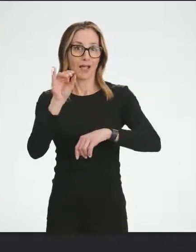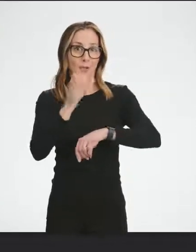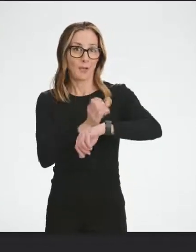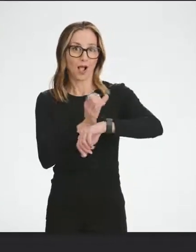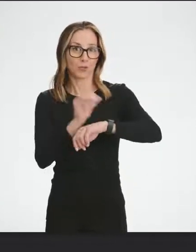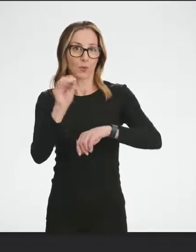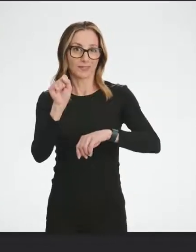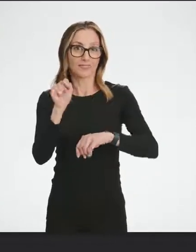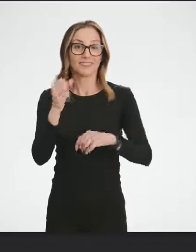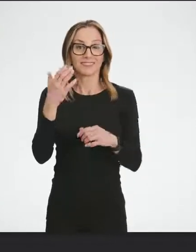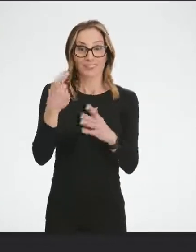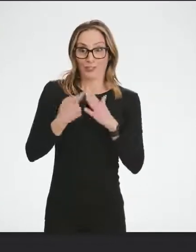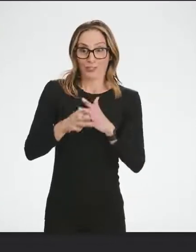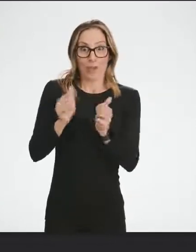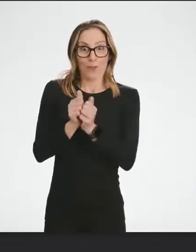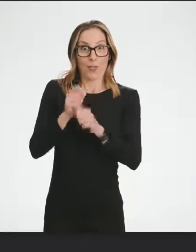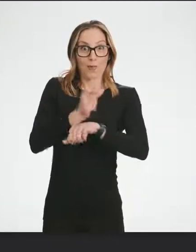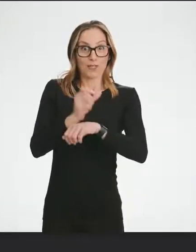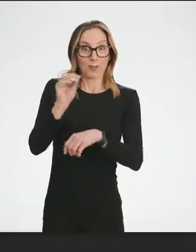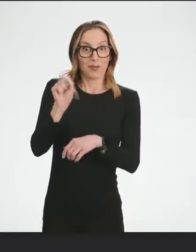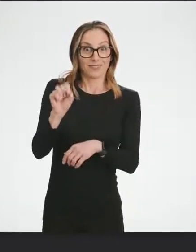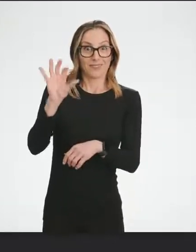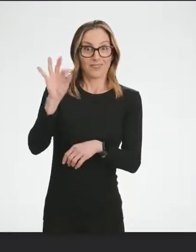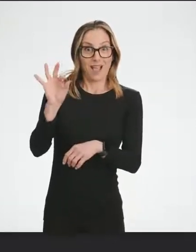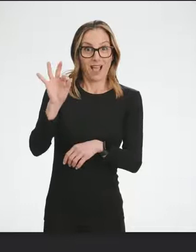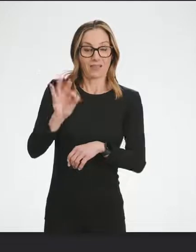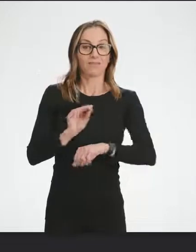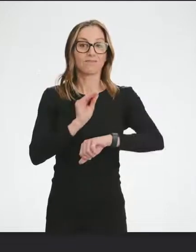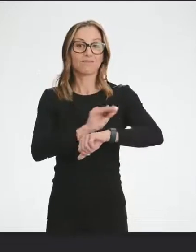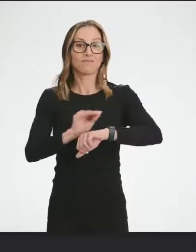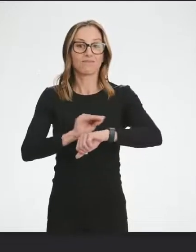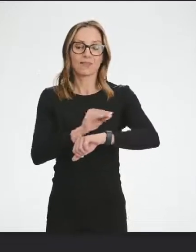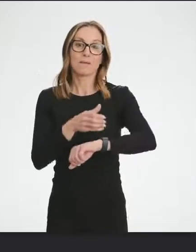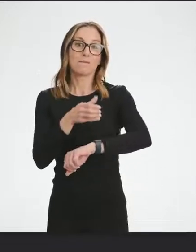watchOS 9, complications are also powered by WidgetKit.